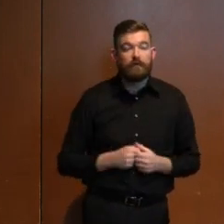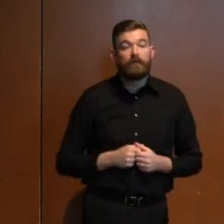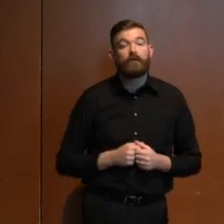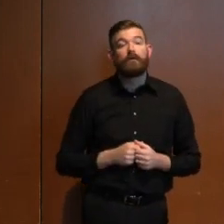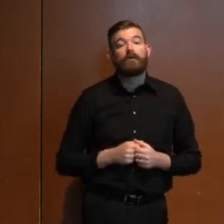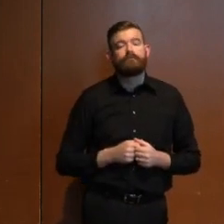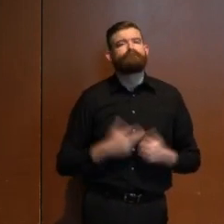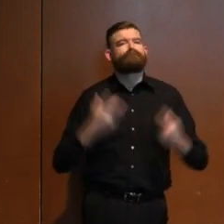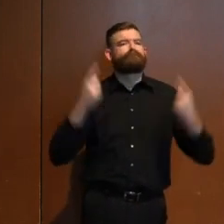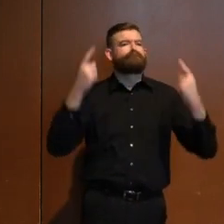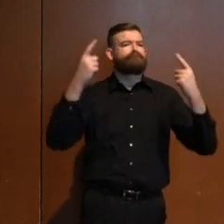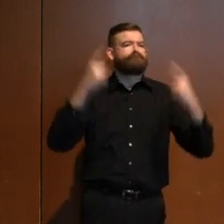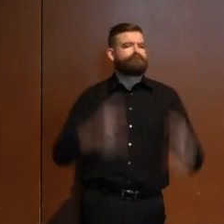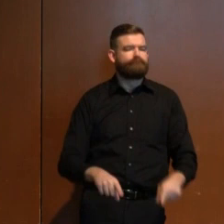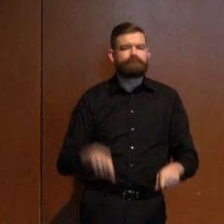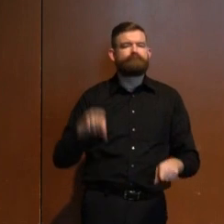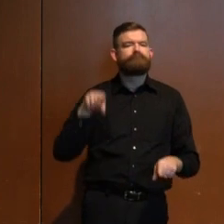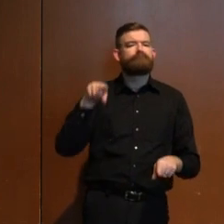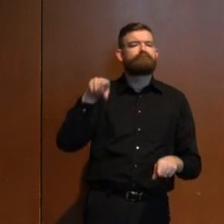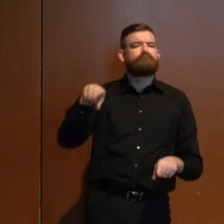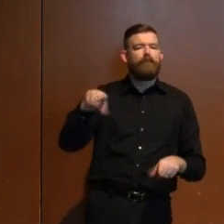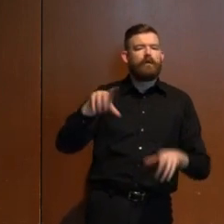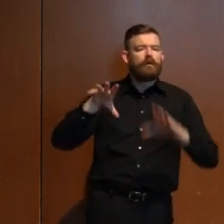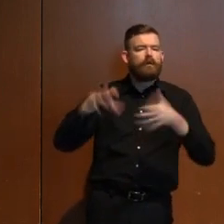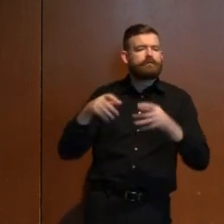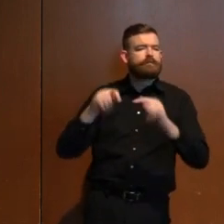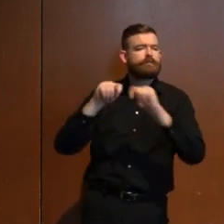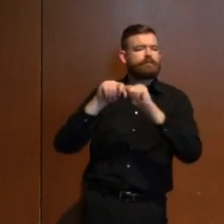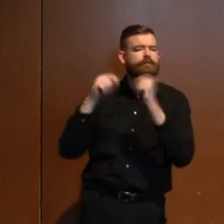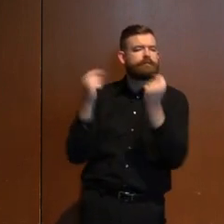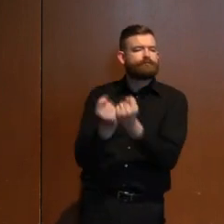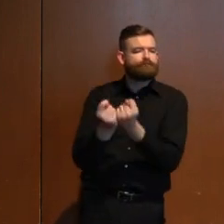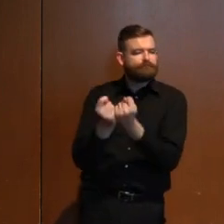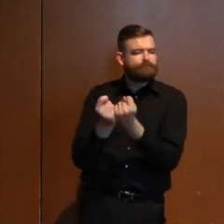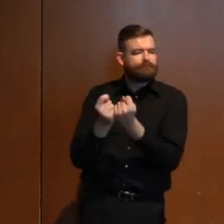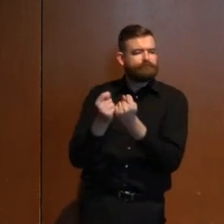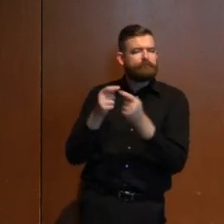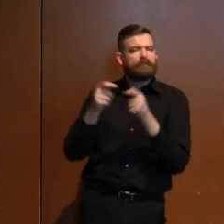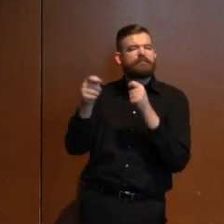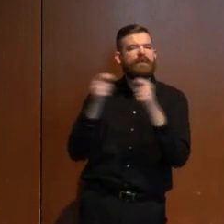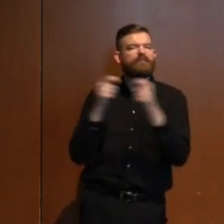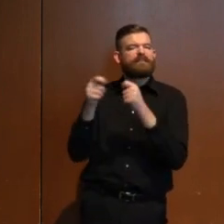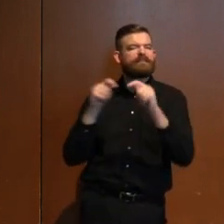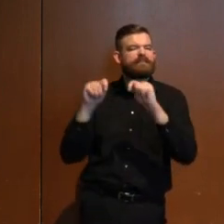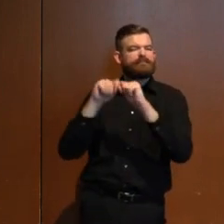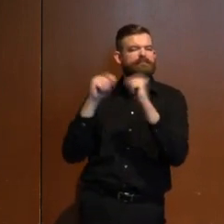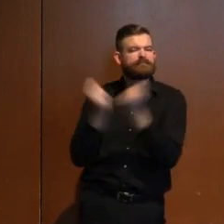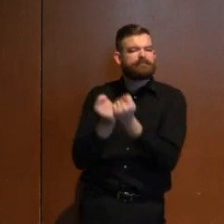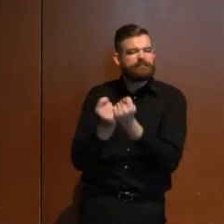WE'RE GOING TO GET THIS DONE. TODAY WE HAD AN INDENT